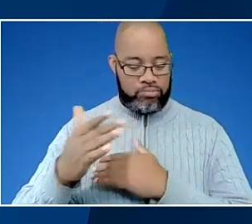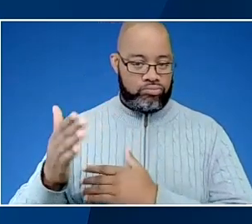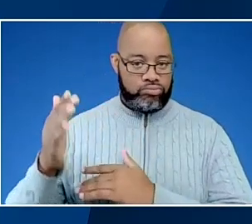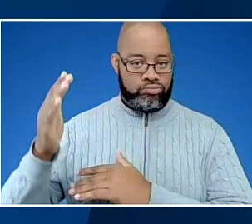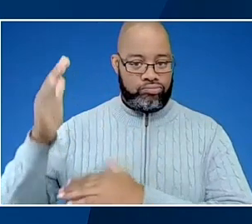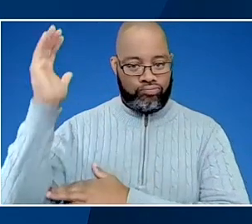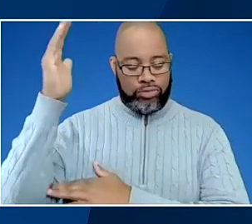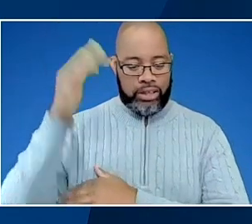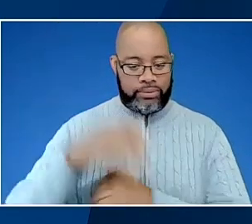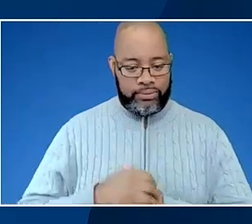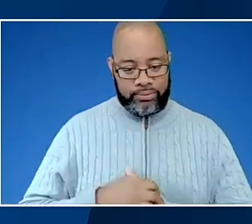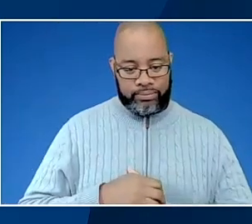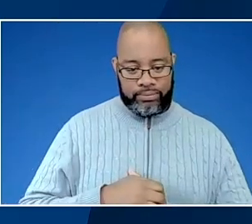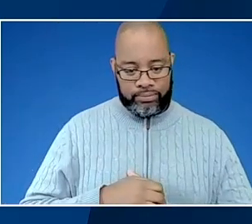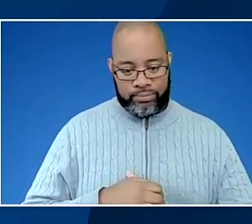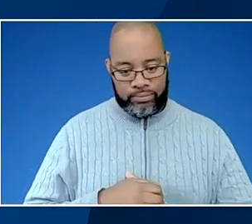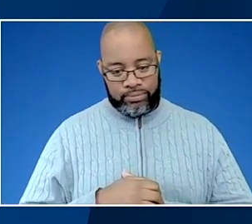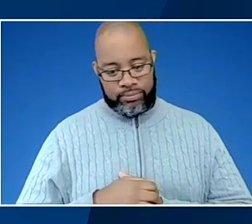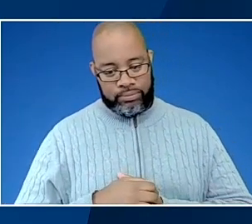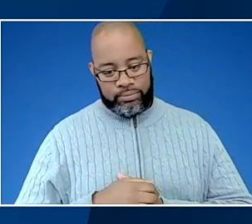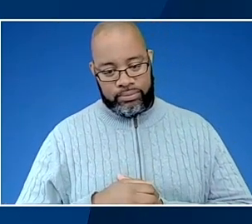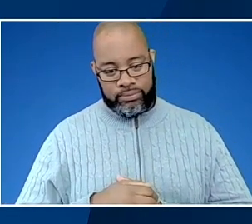present out and then Michael and D'Angelo will answer questions.